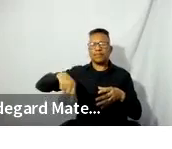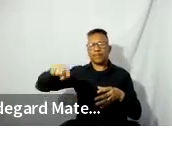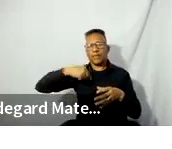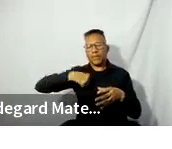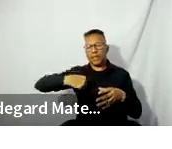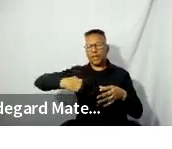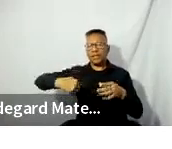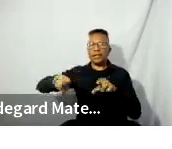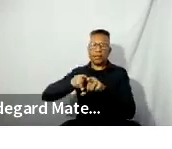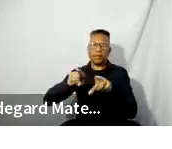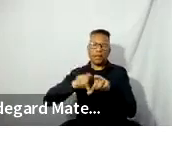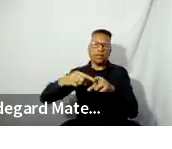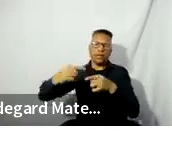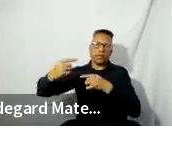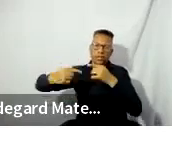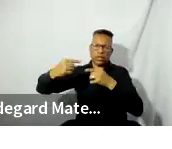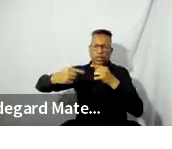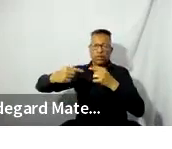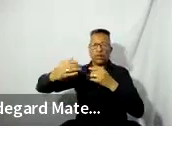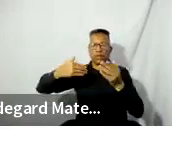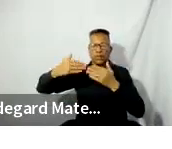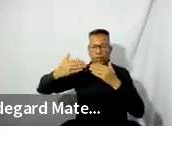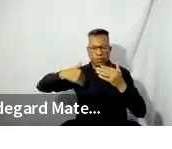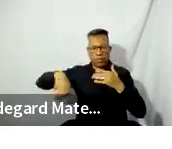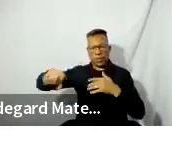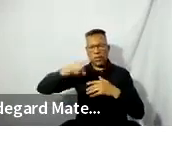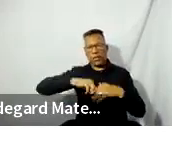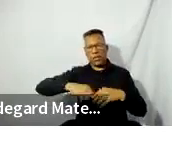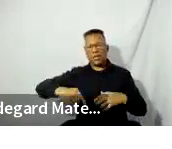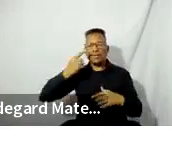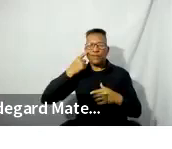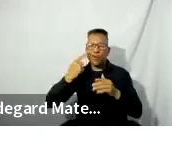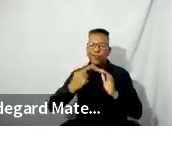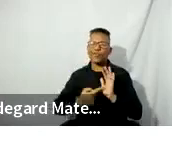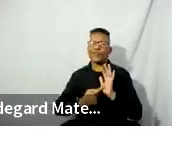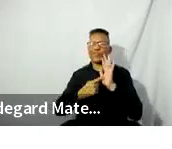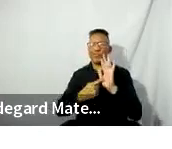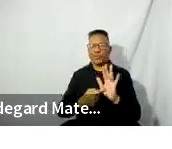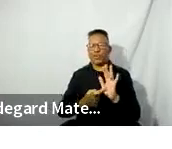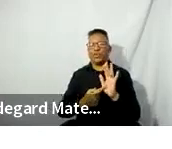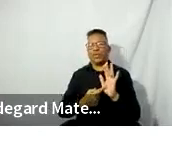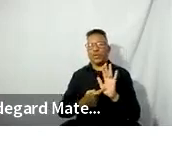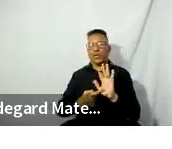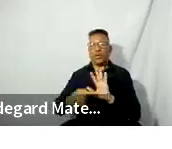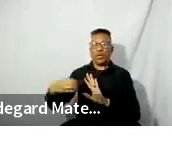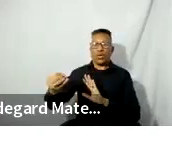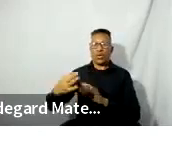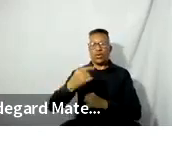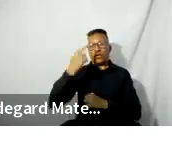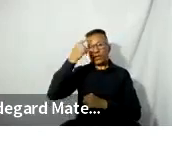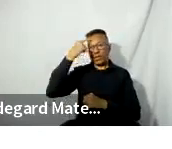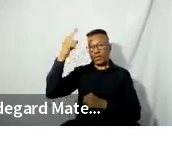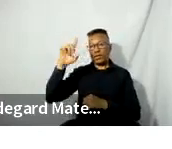, in particular . in particular, he's going to contrast his notion notion of notion of sign with a Pavlovian Pavlovian notion of